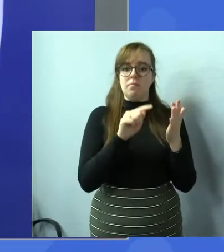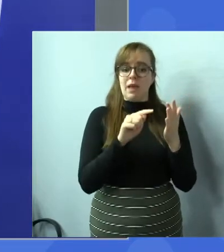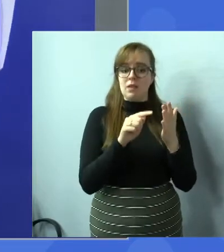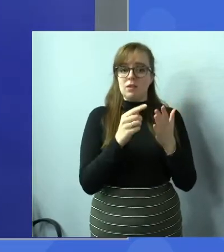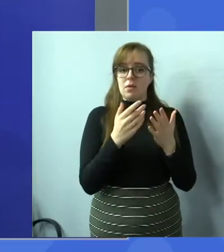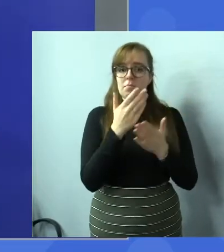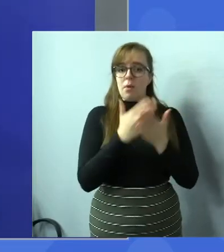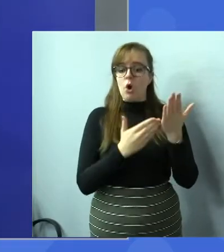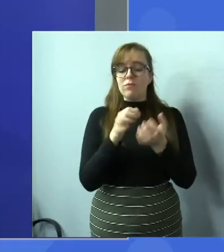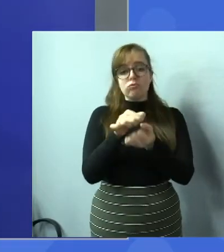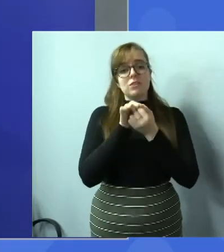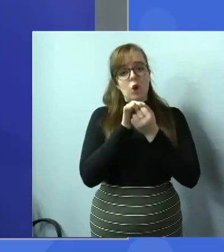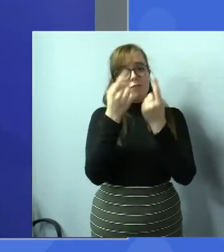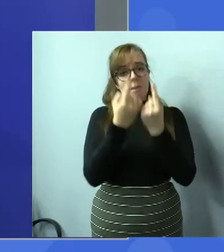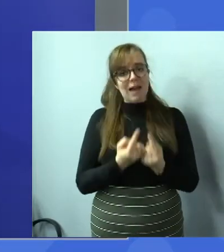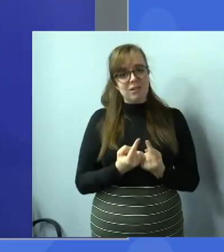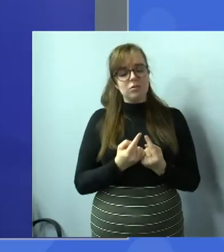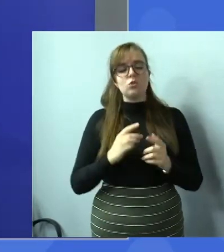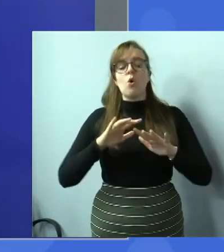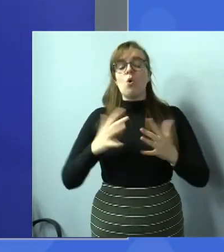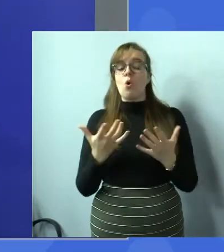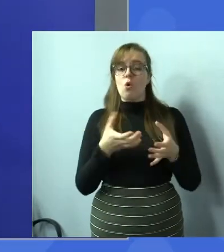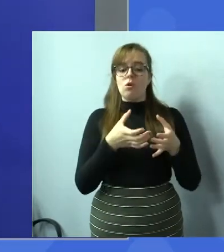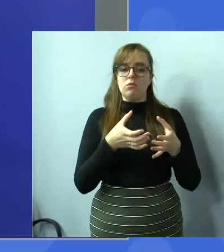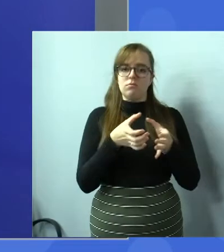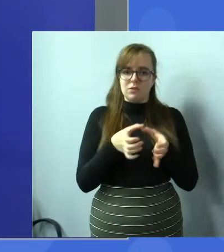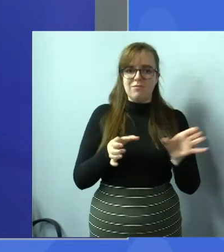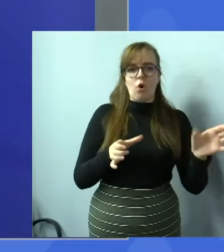not law or did it or devolved and therefore something that can be done the